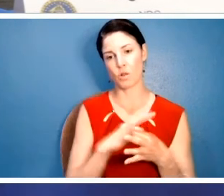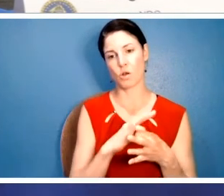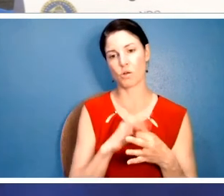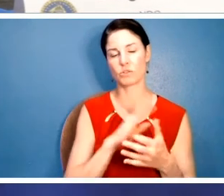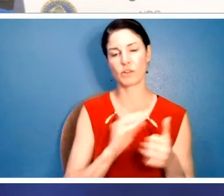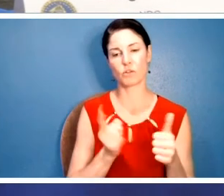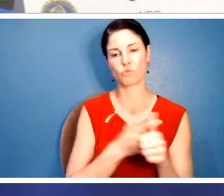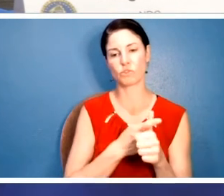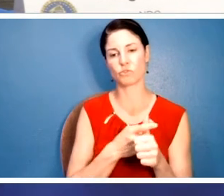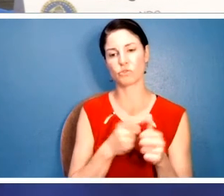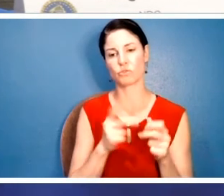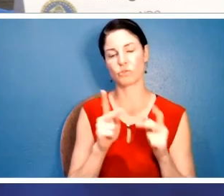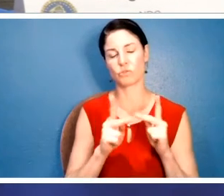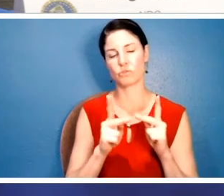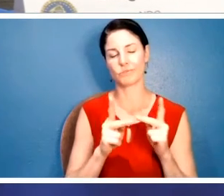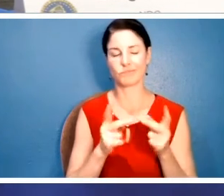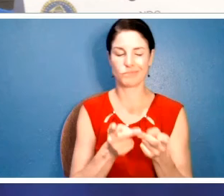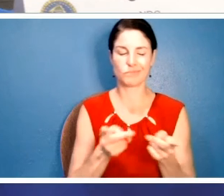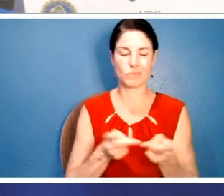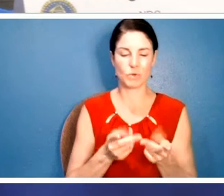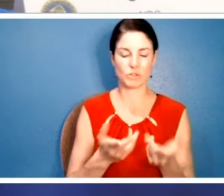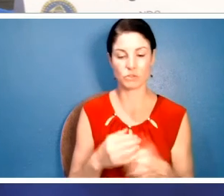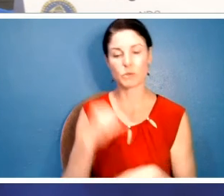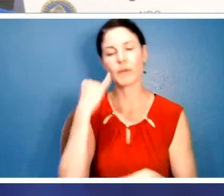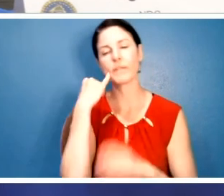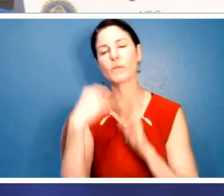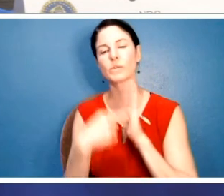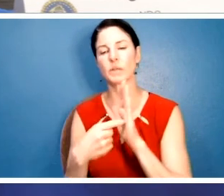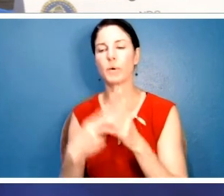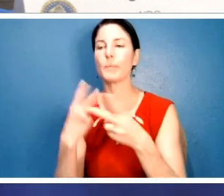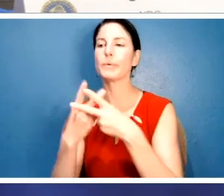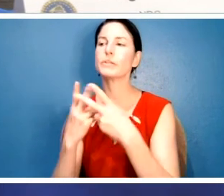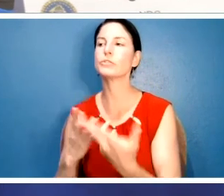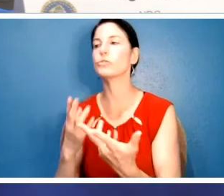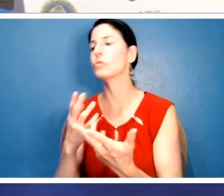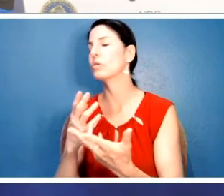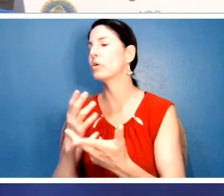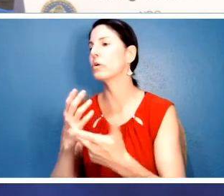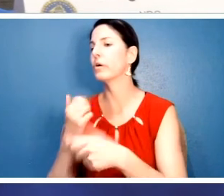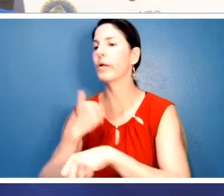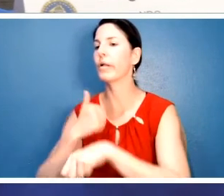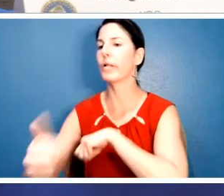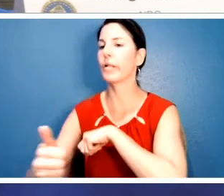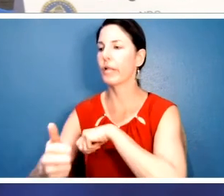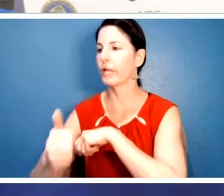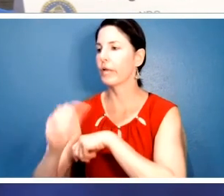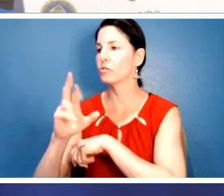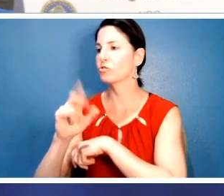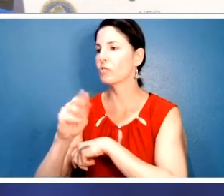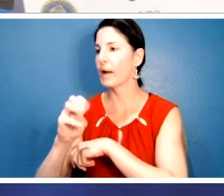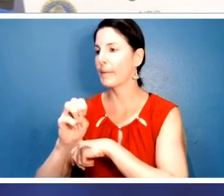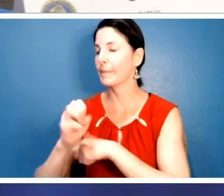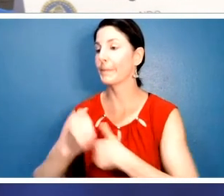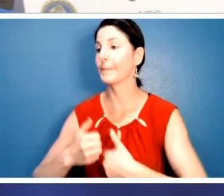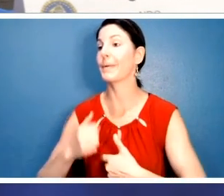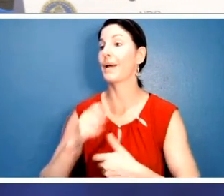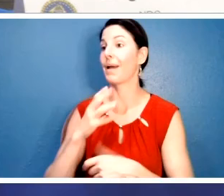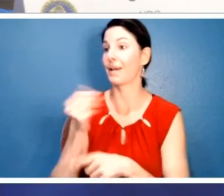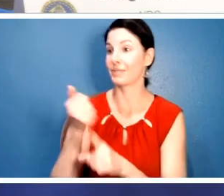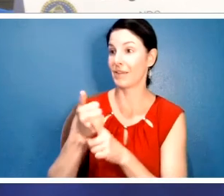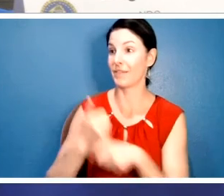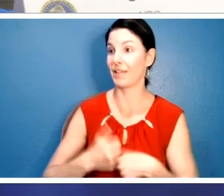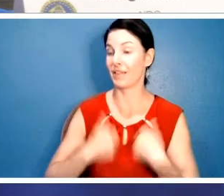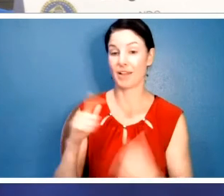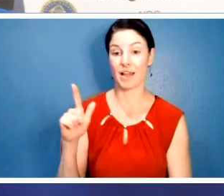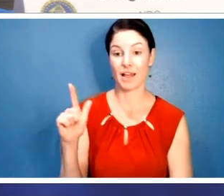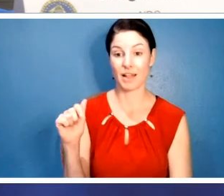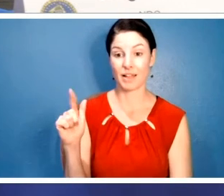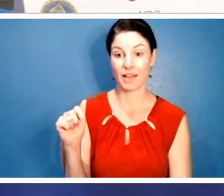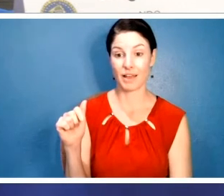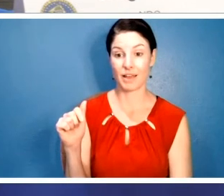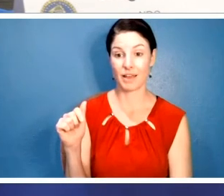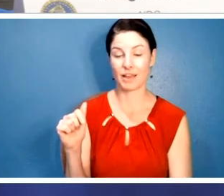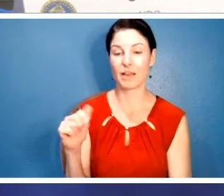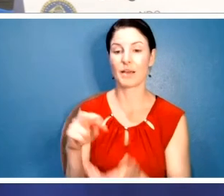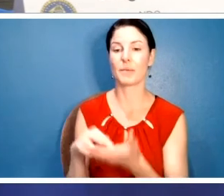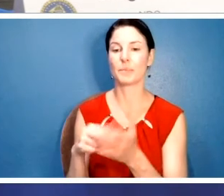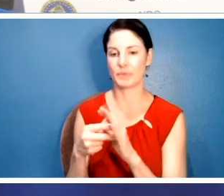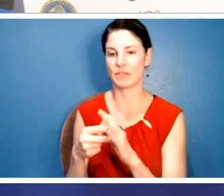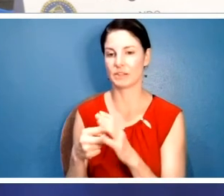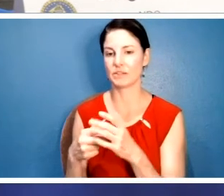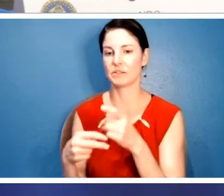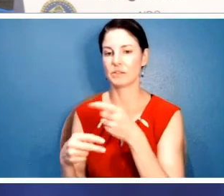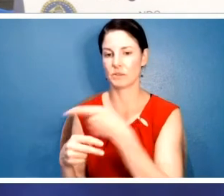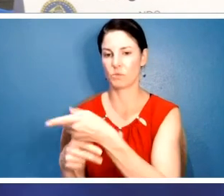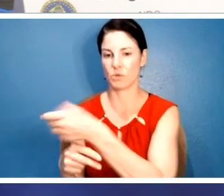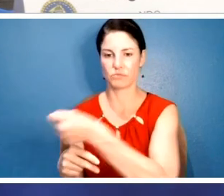SacGov: location, so if the if the prisoner was convicted of a crime in Los Angeles and lived in Los Angeles, that person will be reallocated back to the census block where.